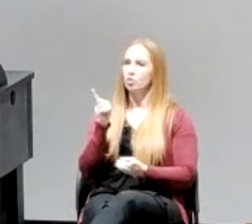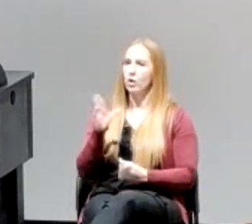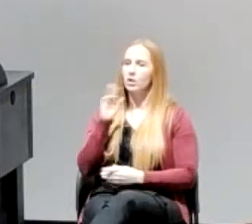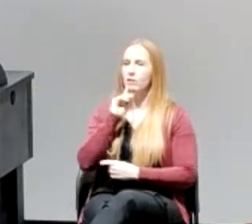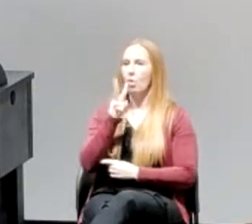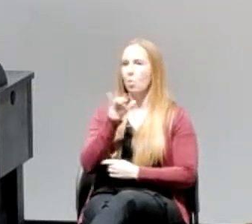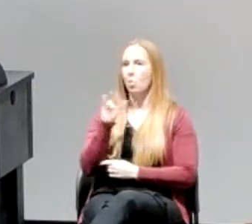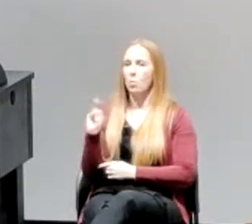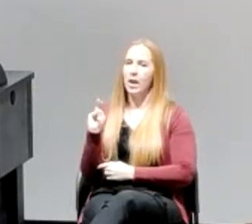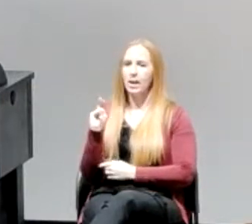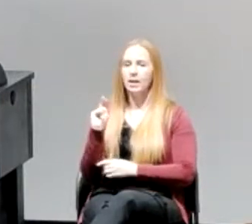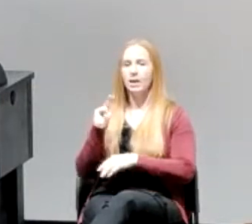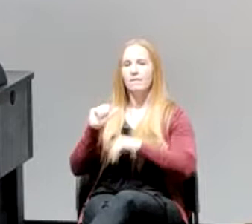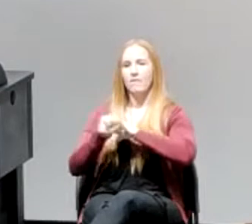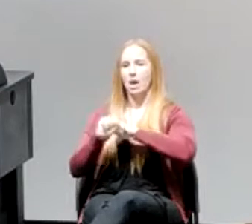because it takes away from her time to talk.